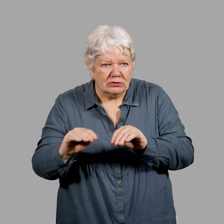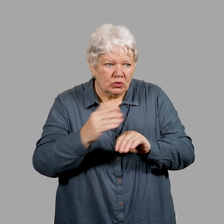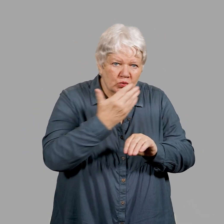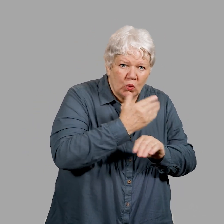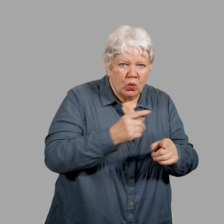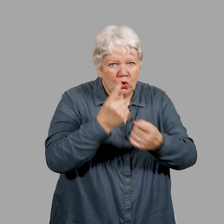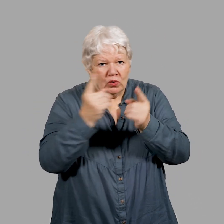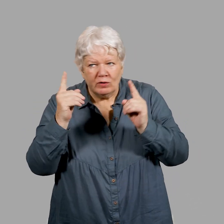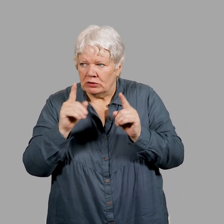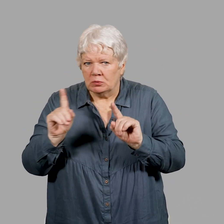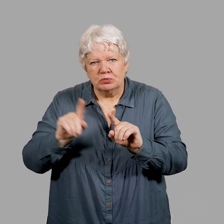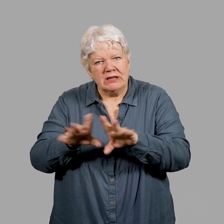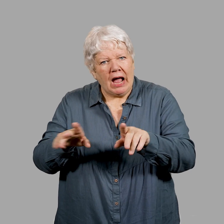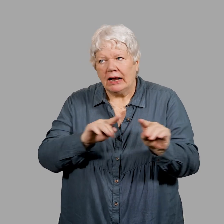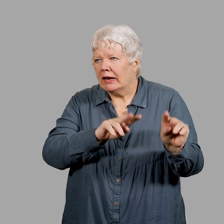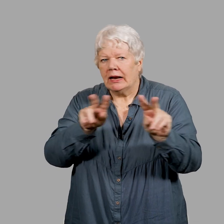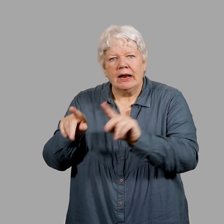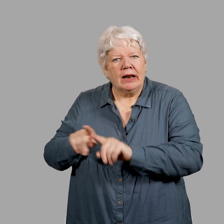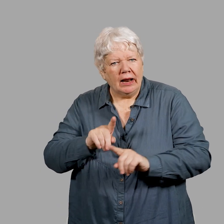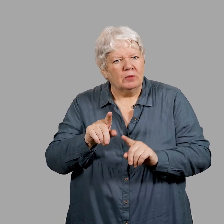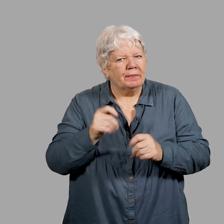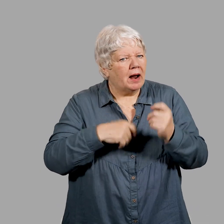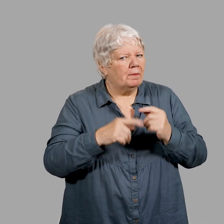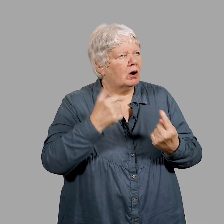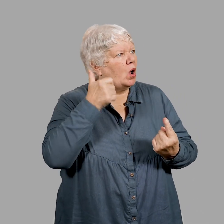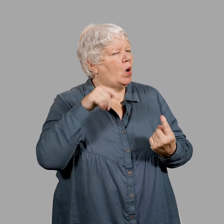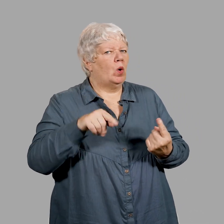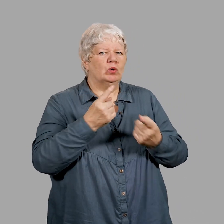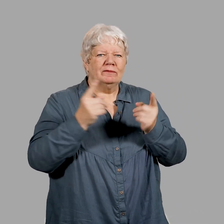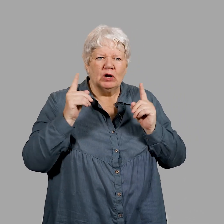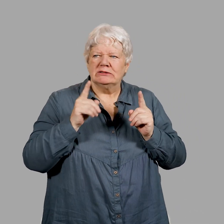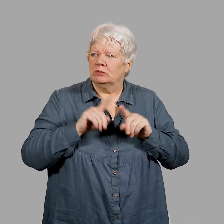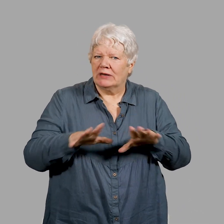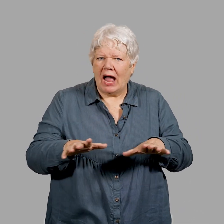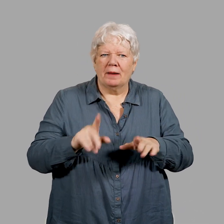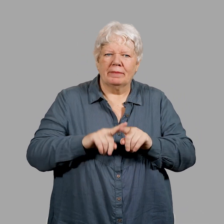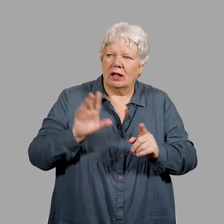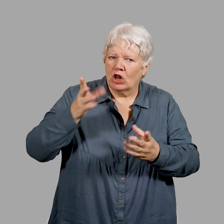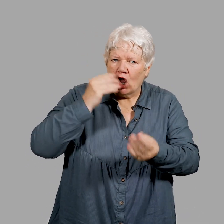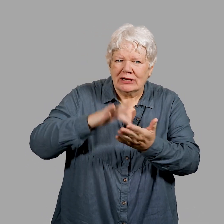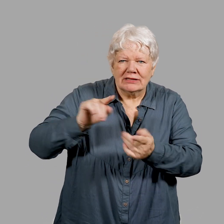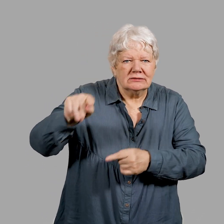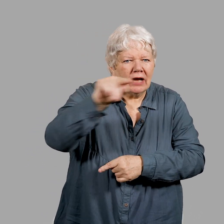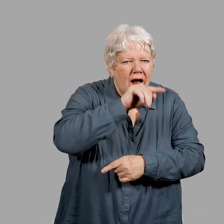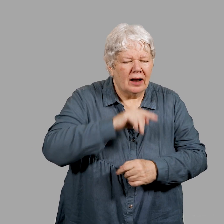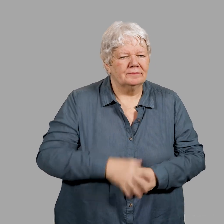to potential students to familiarise themselves with campuses and learning centres.